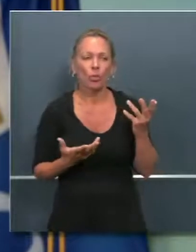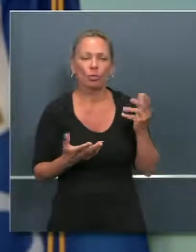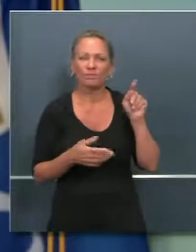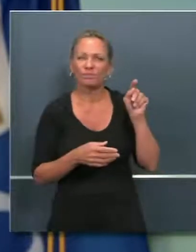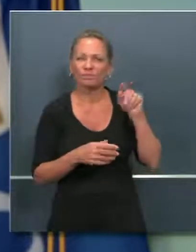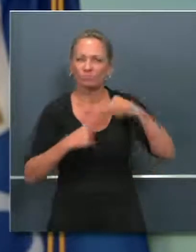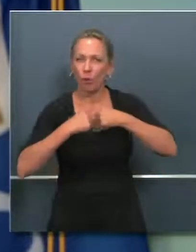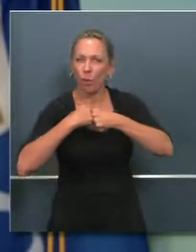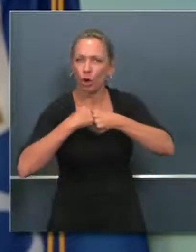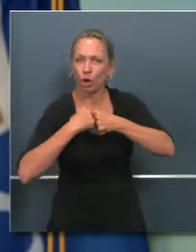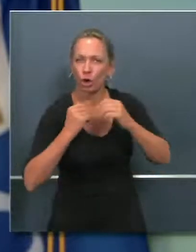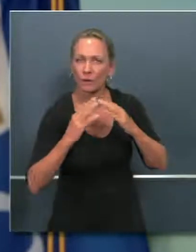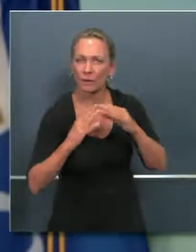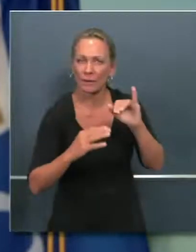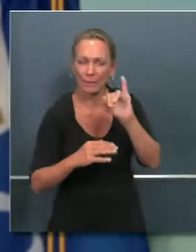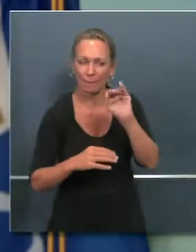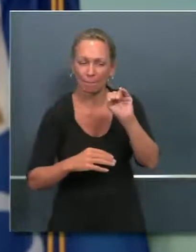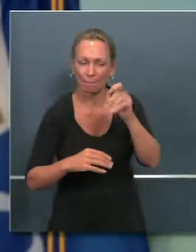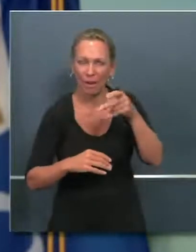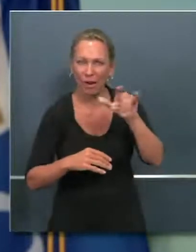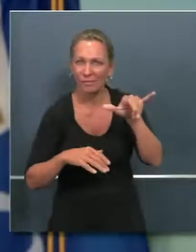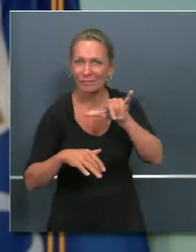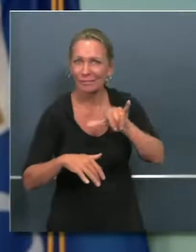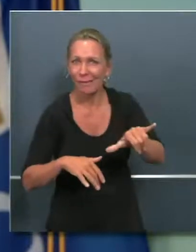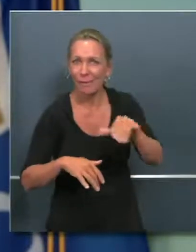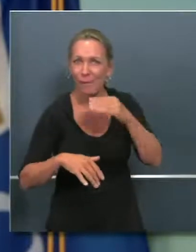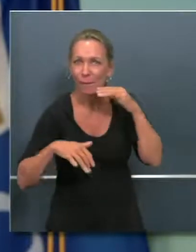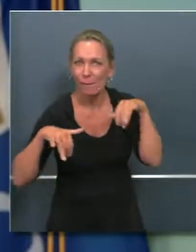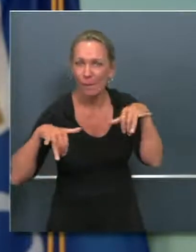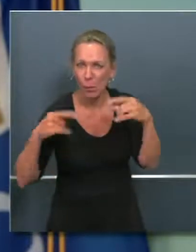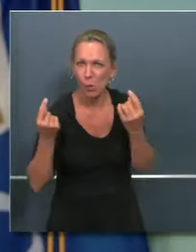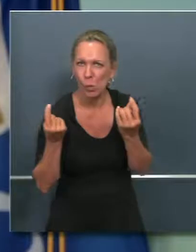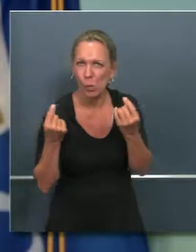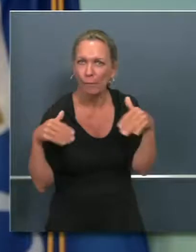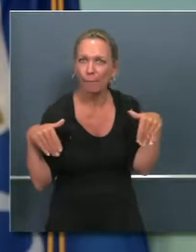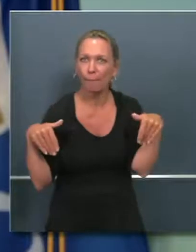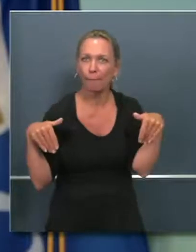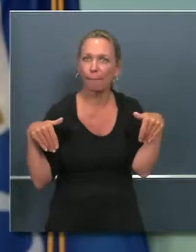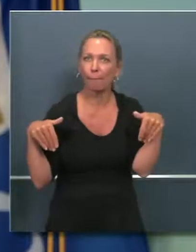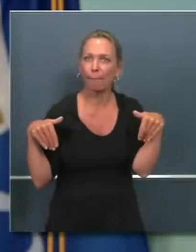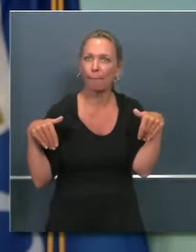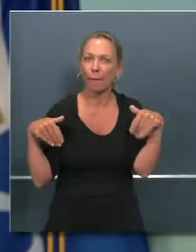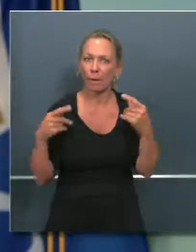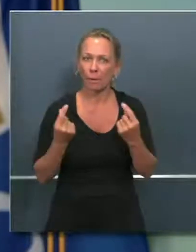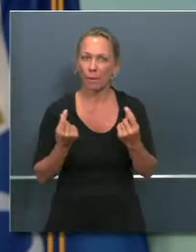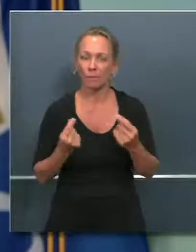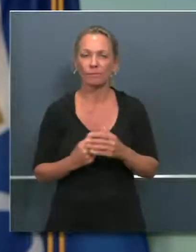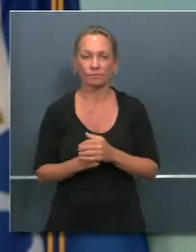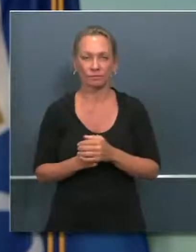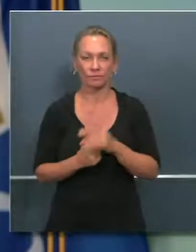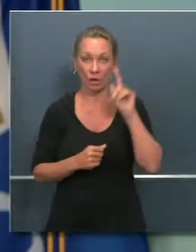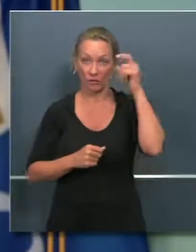don't we will enforce the decision to pull back and have a stay at home order and that's gunman